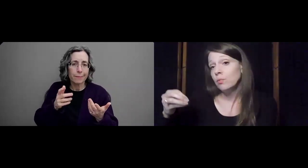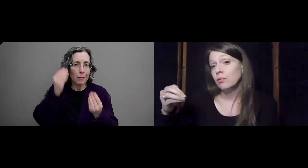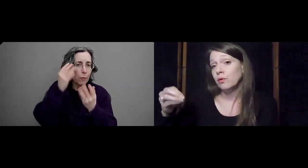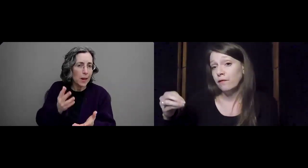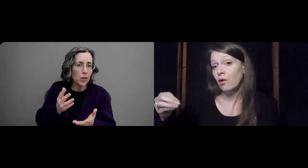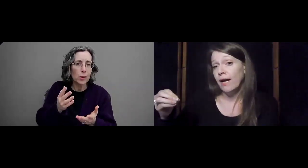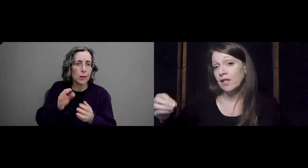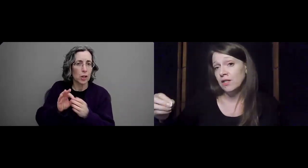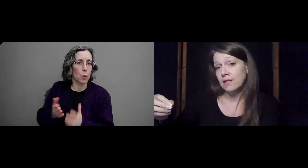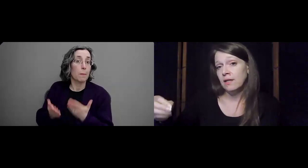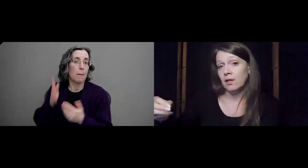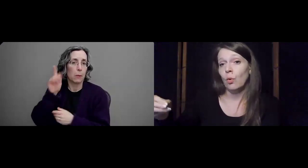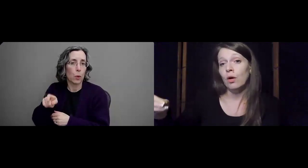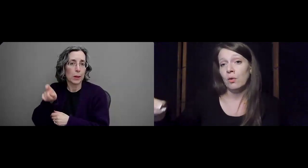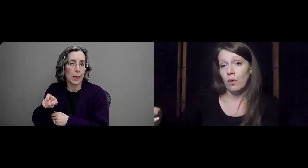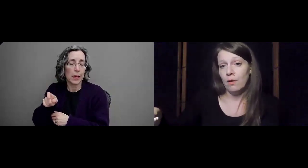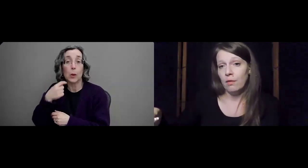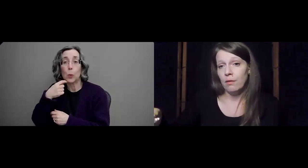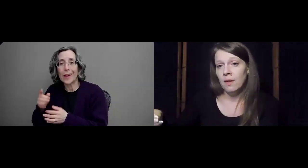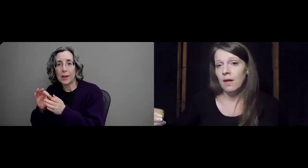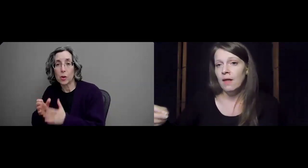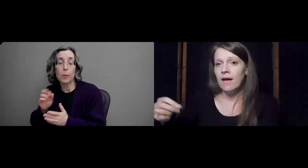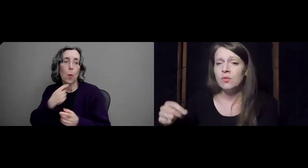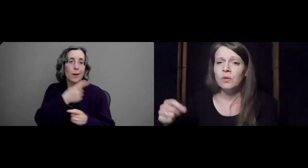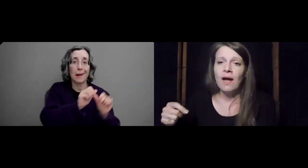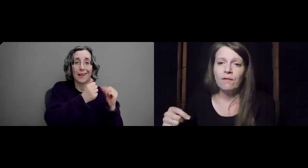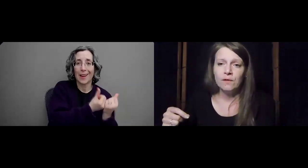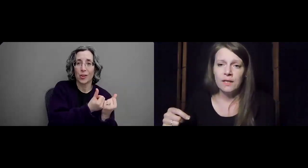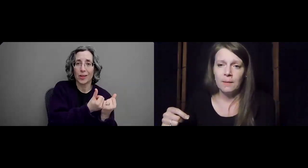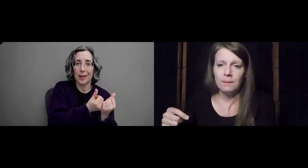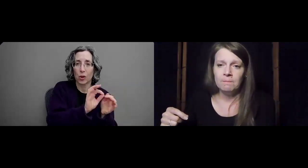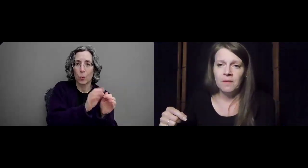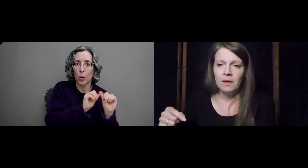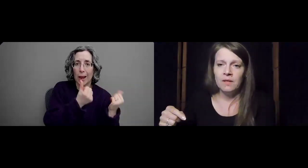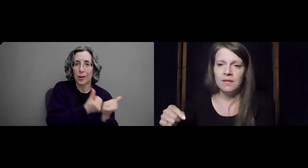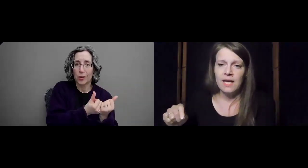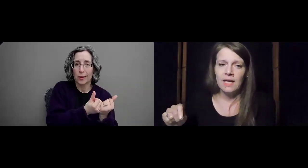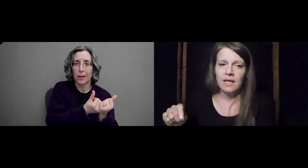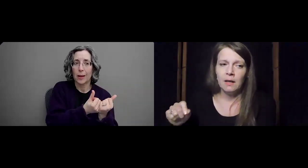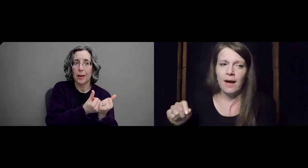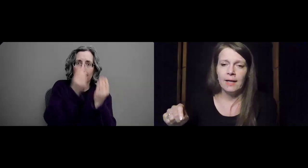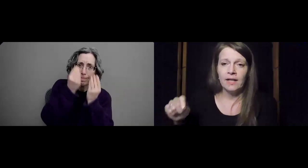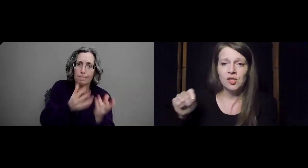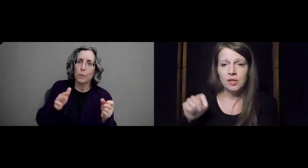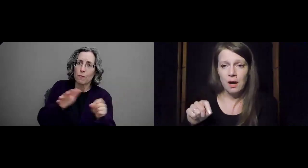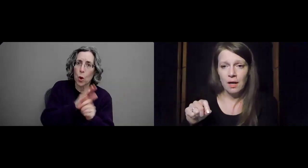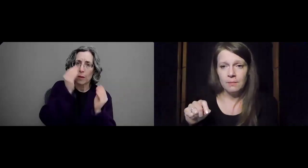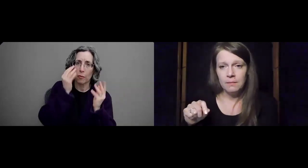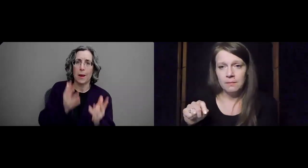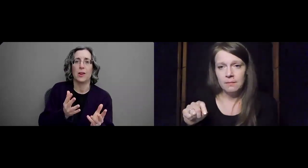information that you can give the interpreter or the interpreter referral agency that they are working with, that's